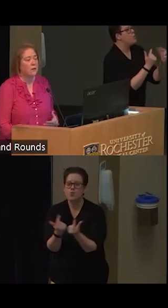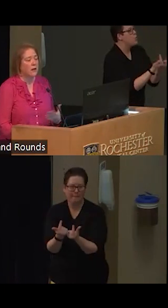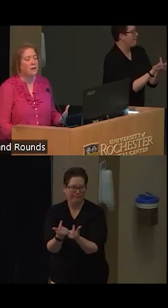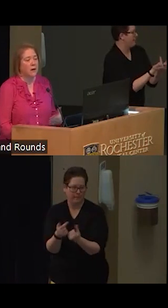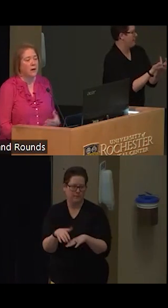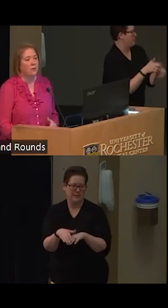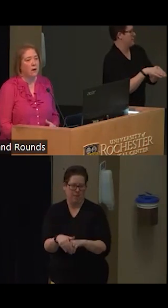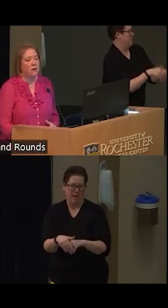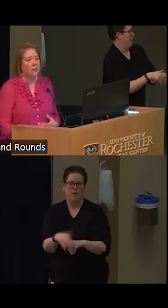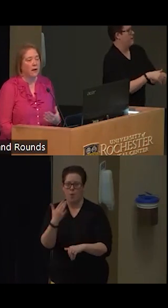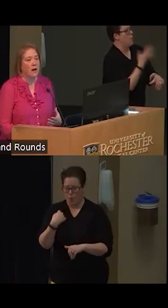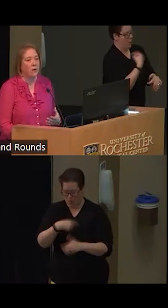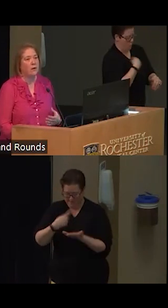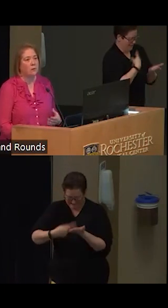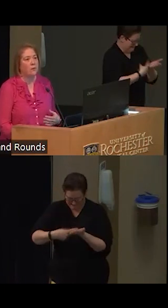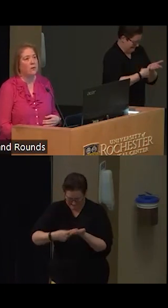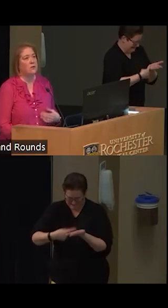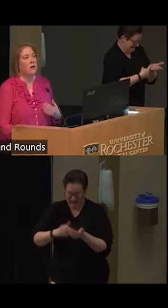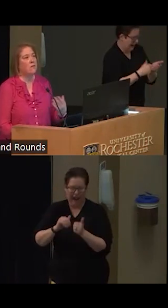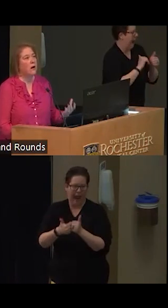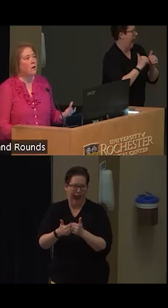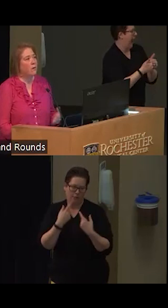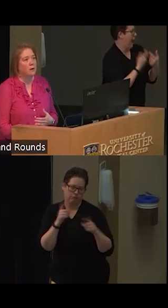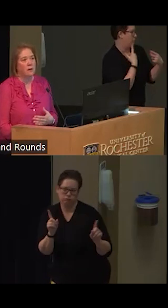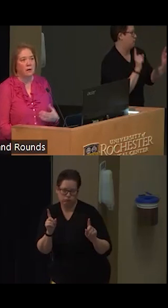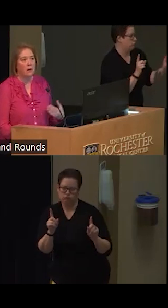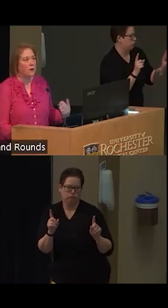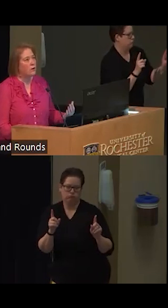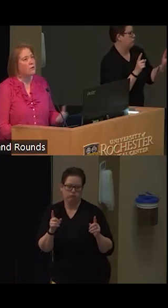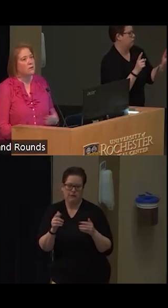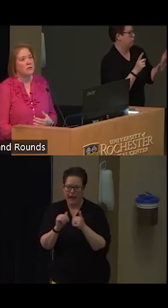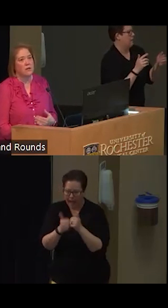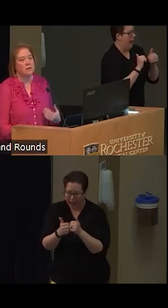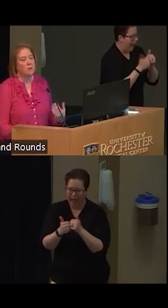spent a lot of time talking about how are we going to pull this off how are we going to use the space